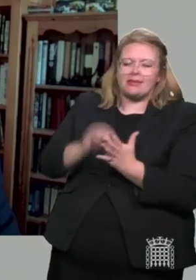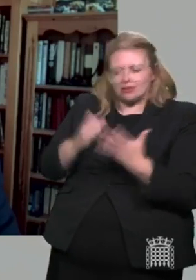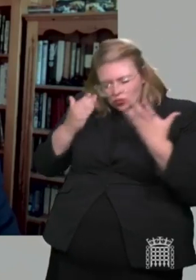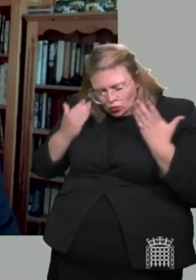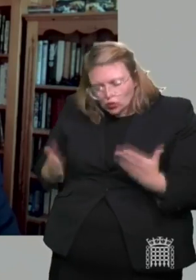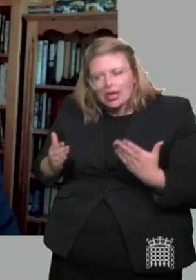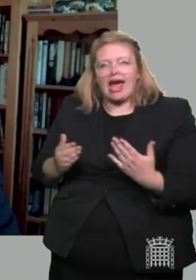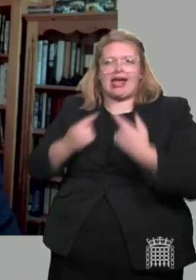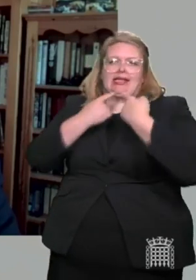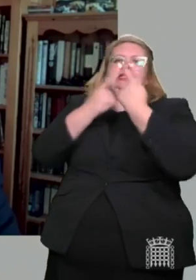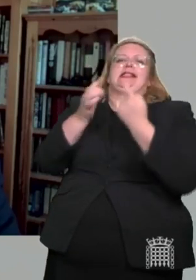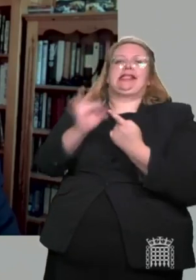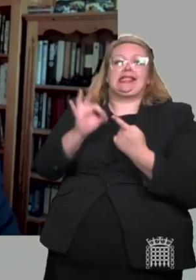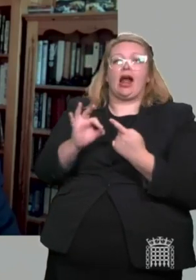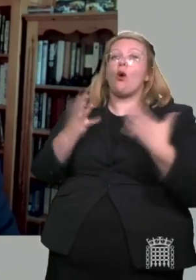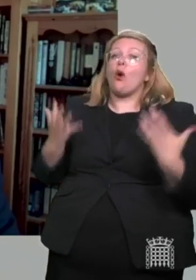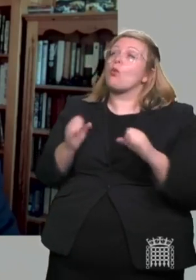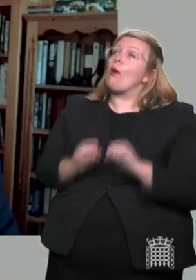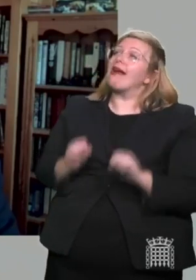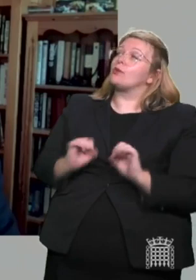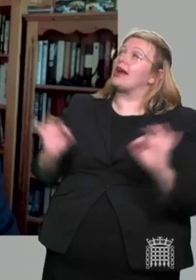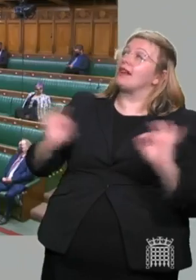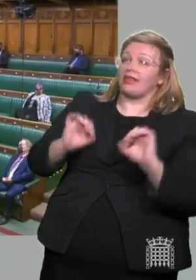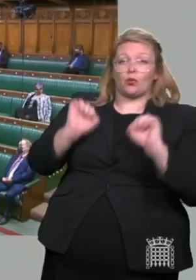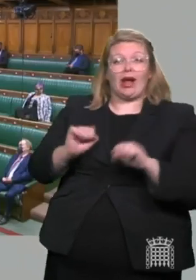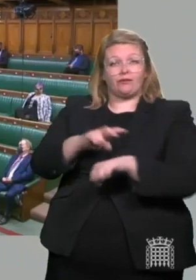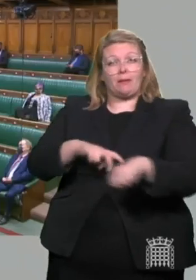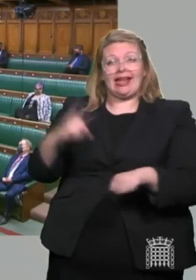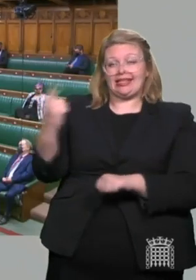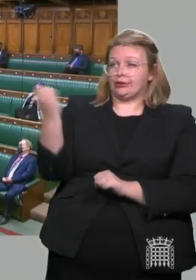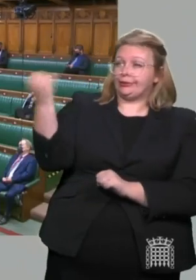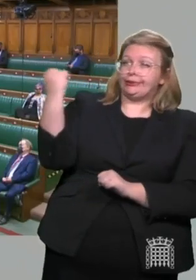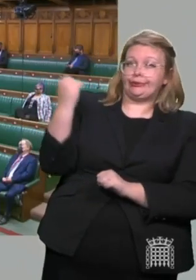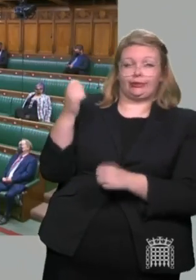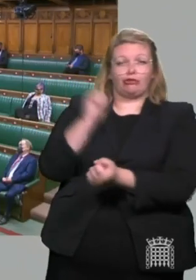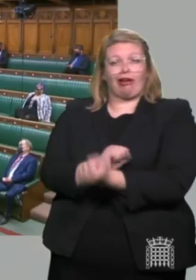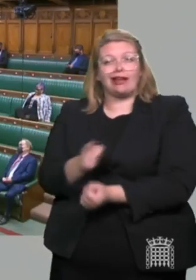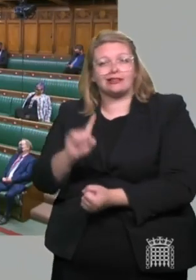the police come knocking at his door? >> The Prime Minister